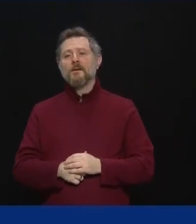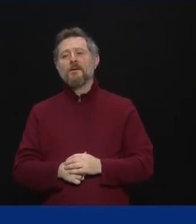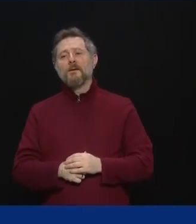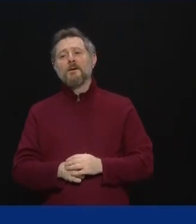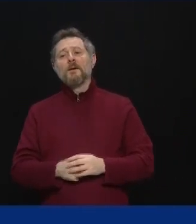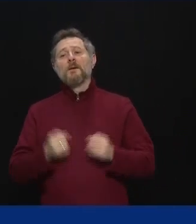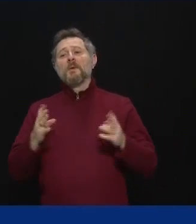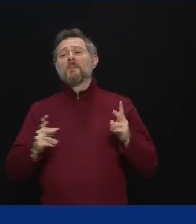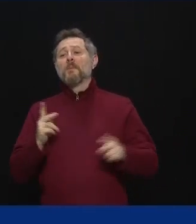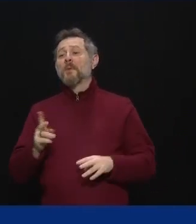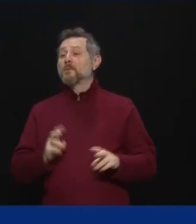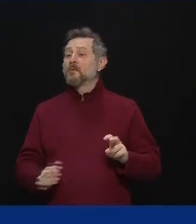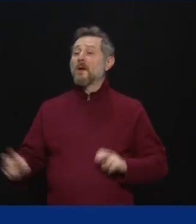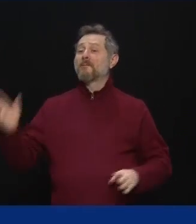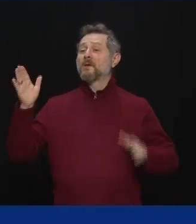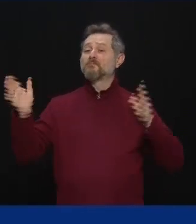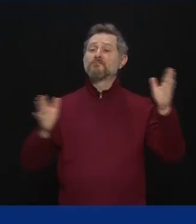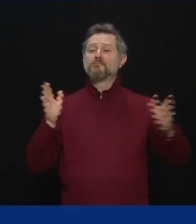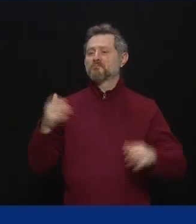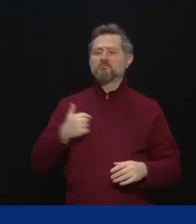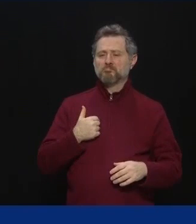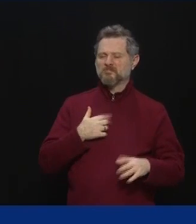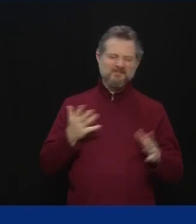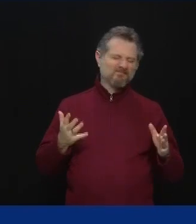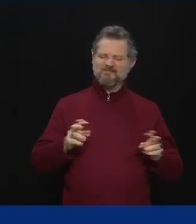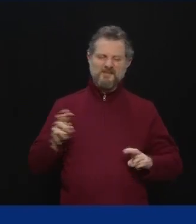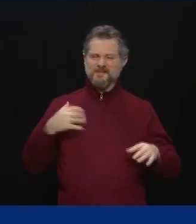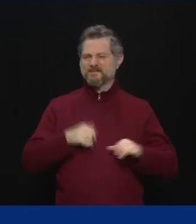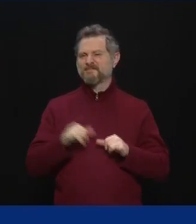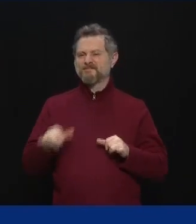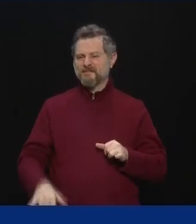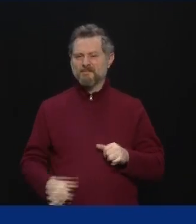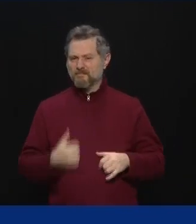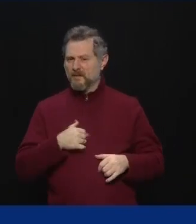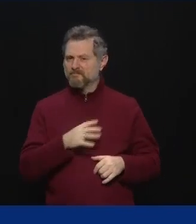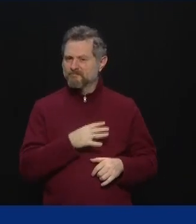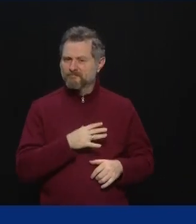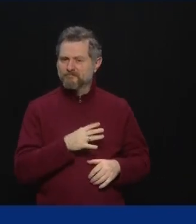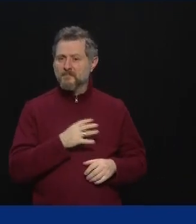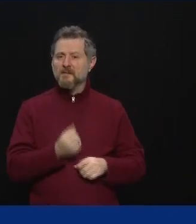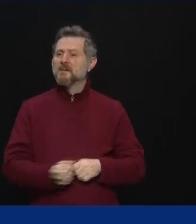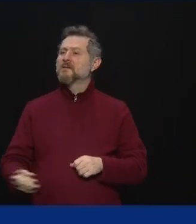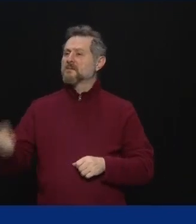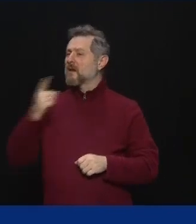YORKERS TO DO THE RIGHT THING. THIS IS HOW WE'RE GOING TO FIGHT THE SURGE. MANY PEOPLE ARE TRAVELING.